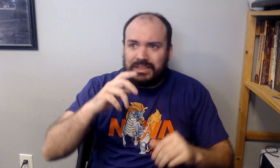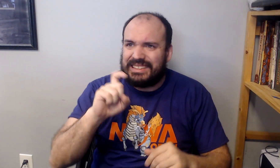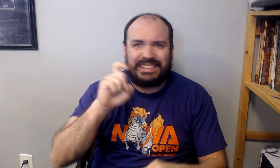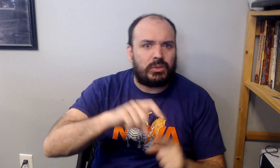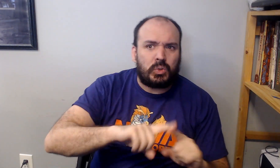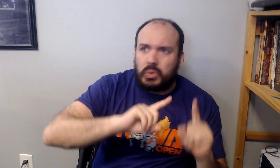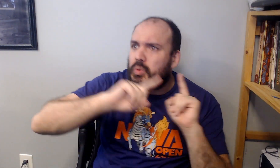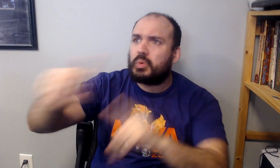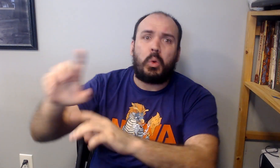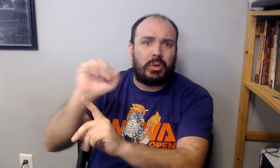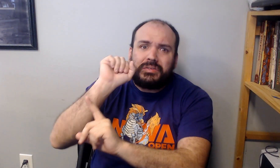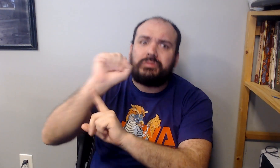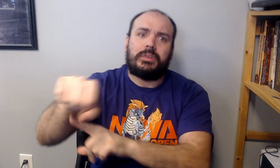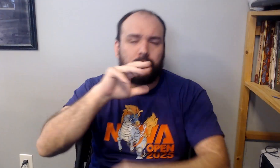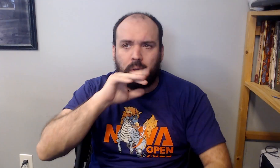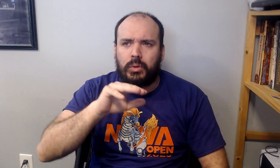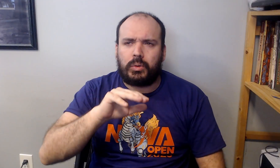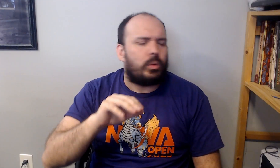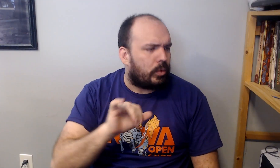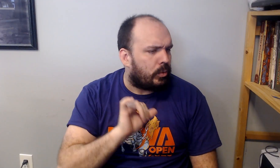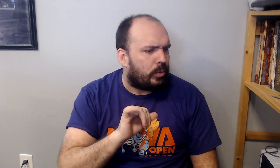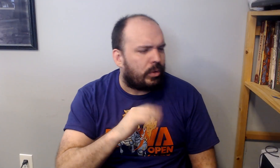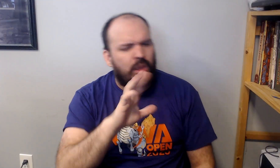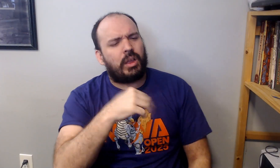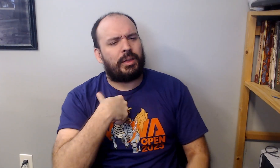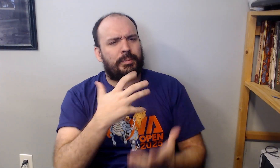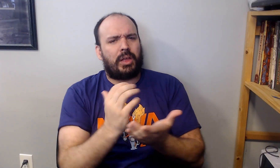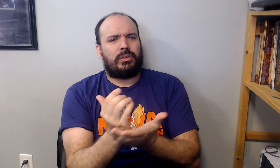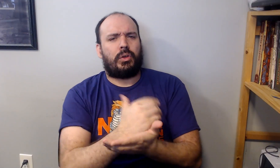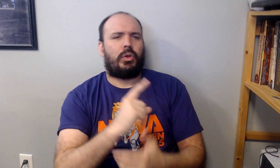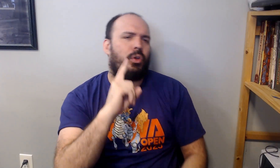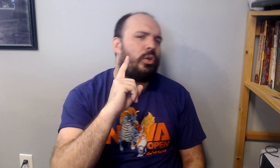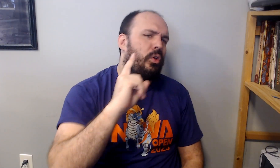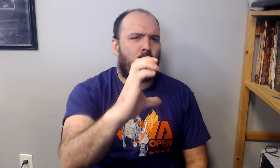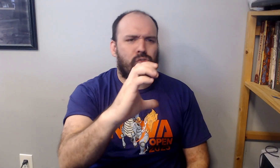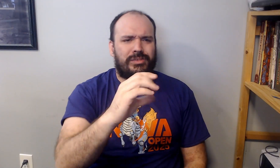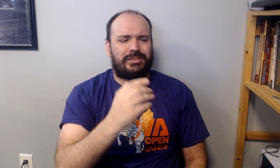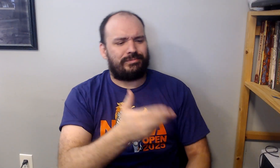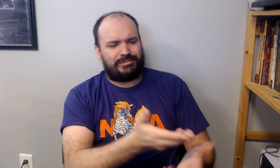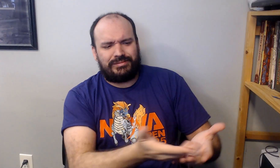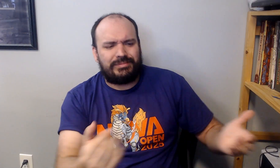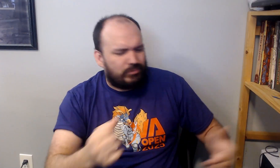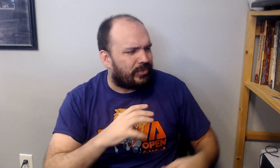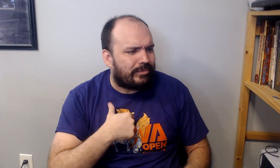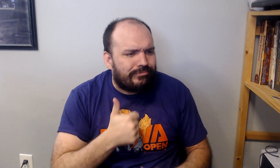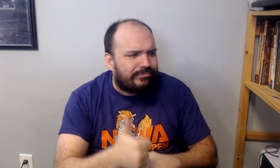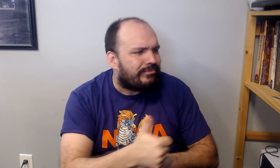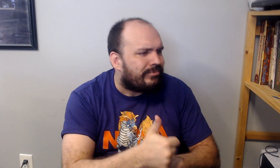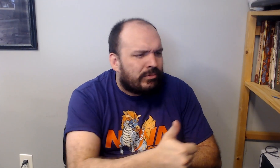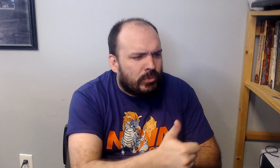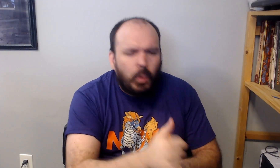We need to go and defeat that dragon! Wait, I want to collect 100 macguffins. Ok I will do that.